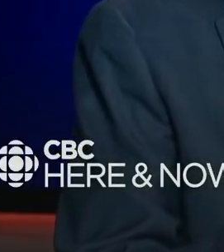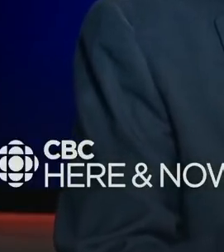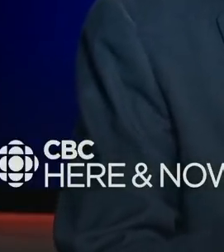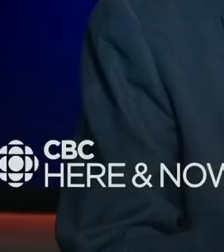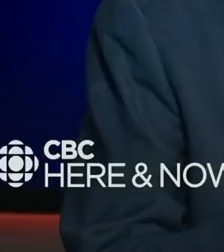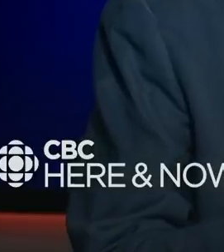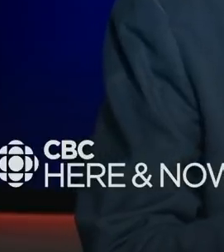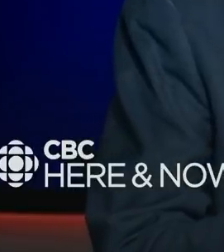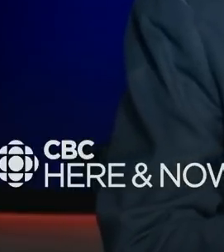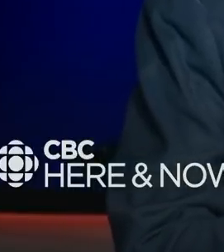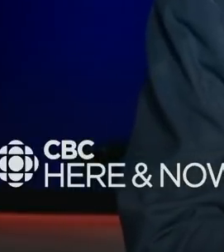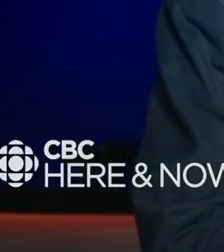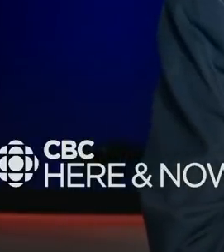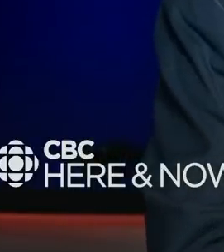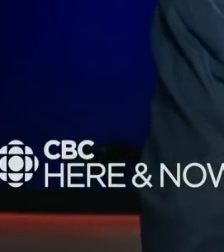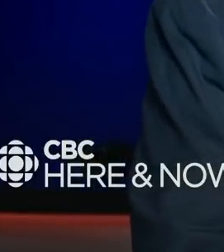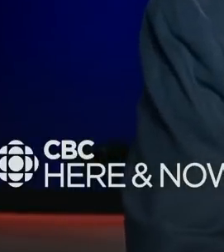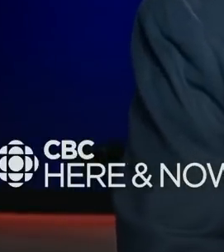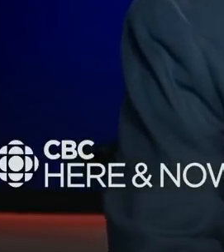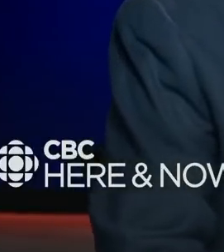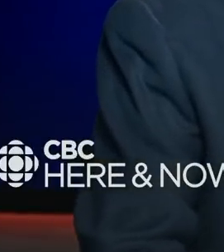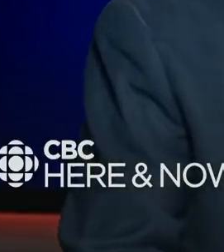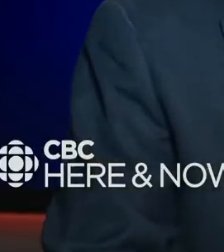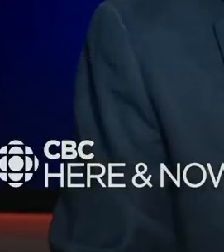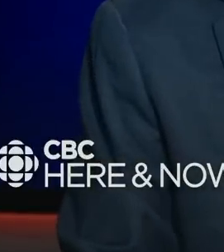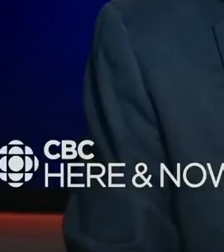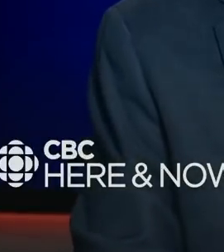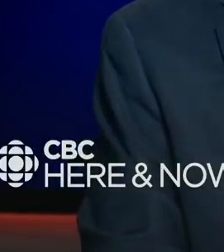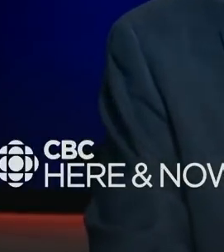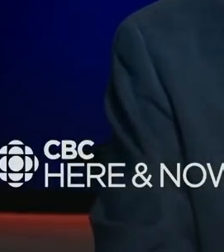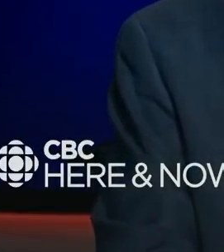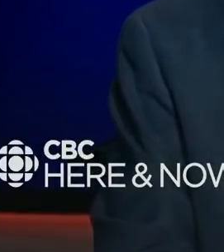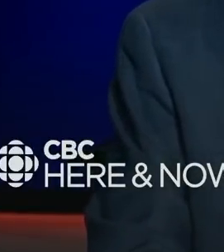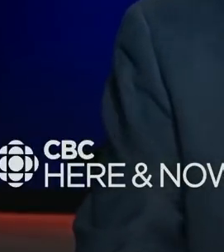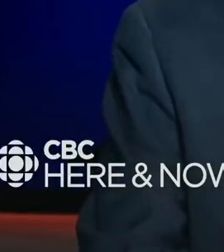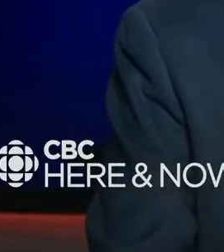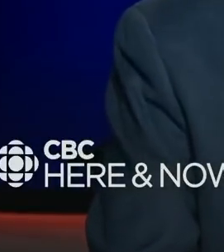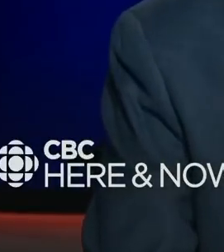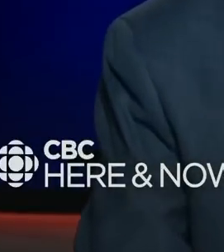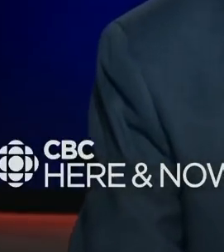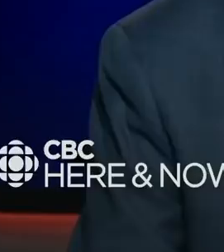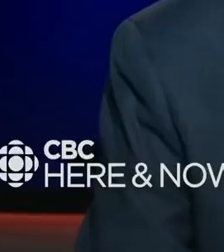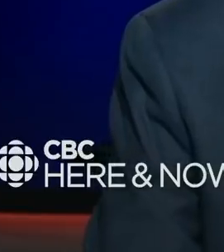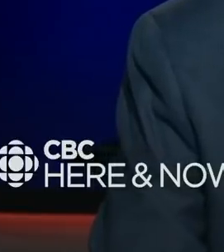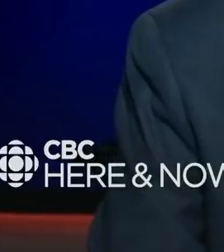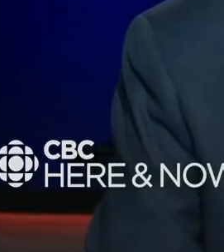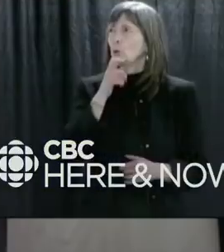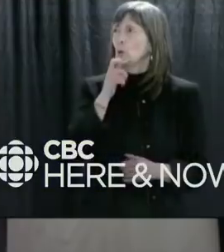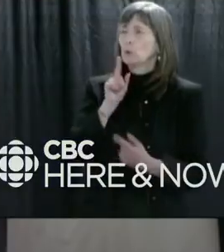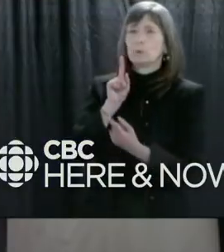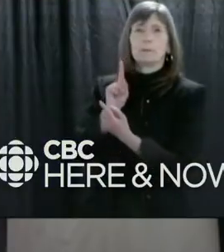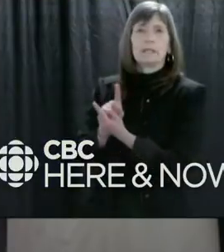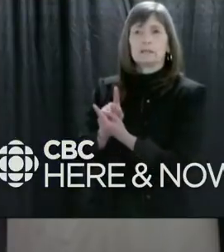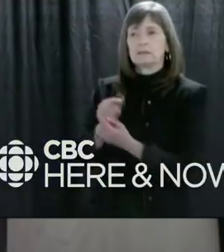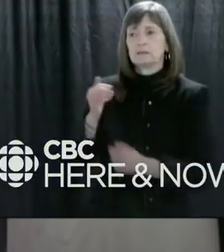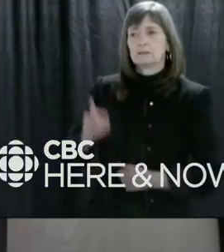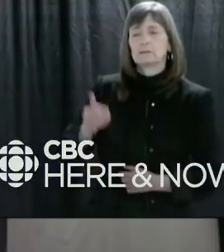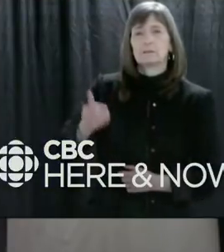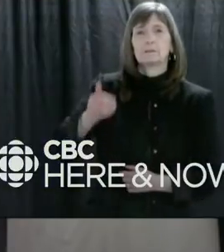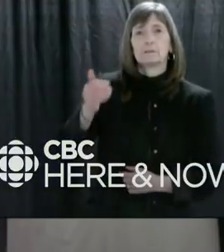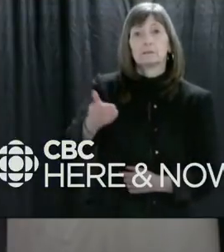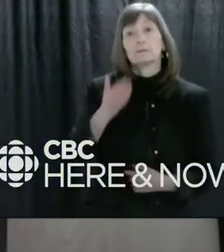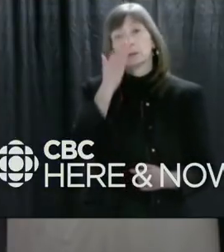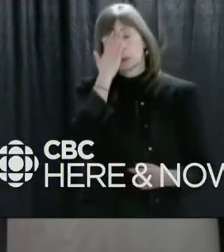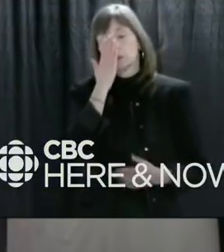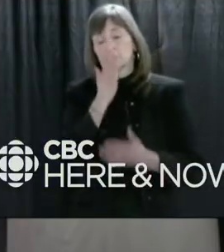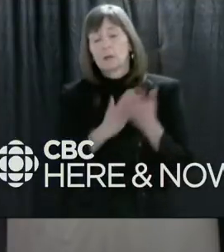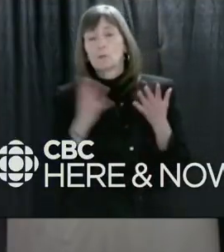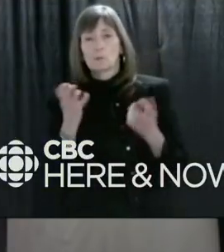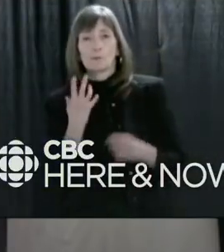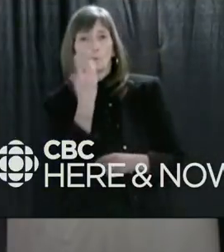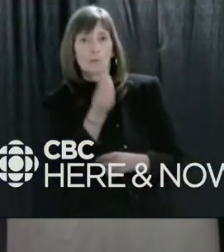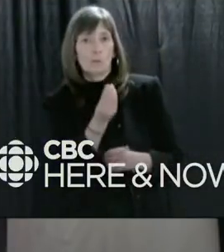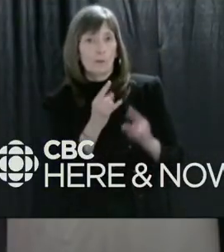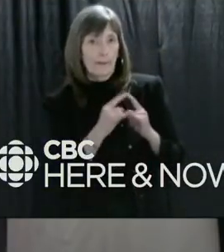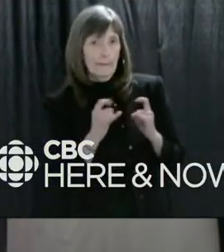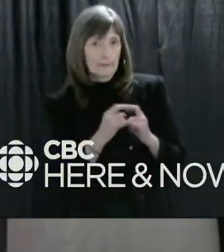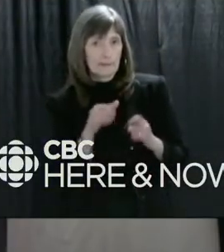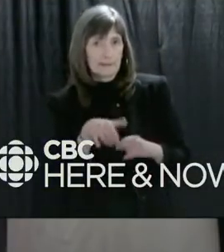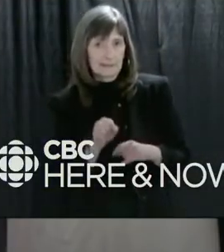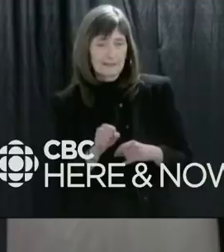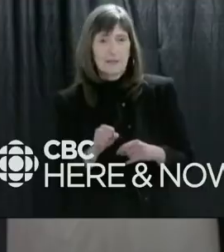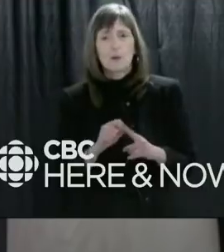TIME.